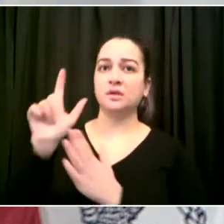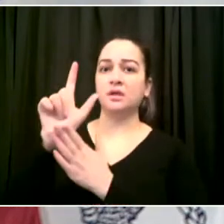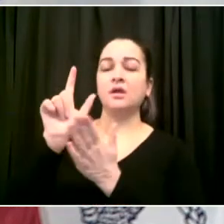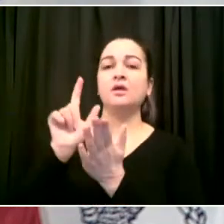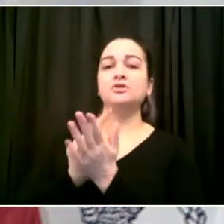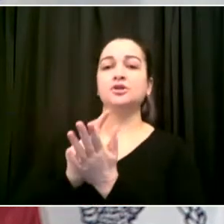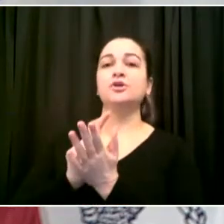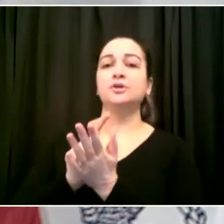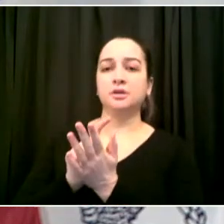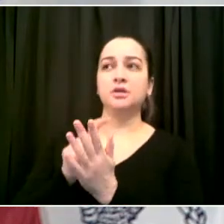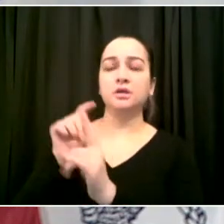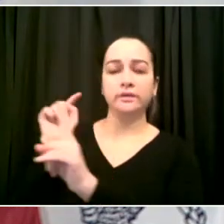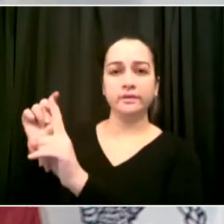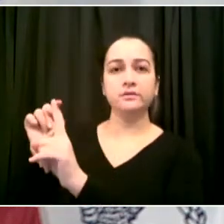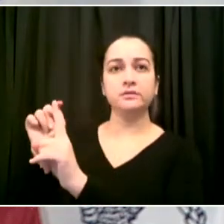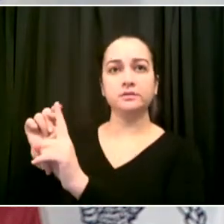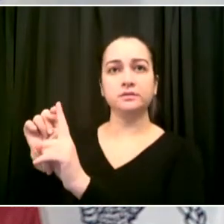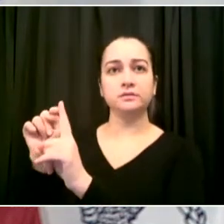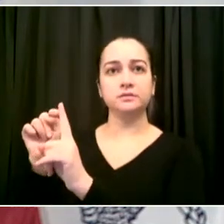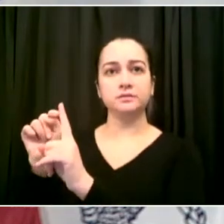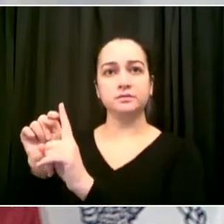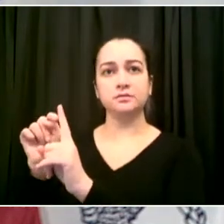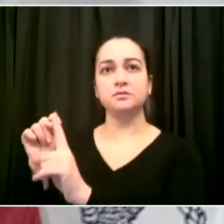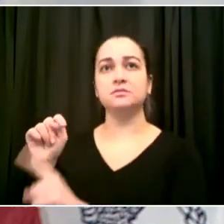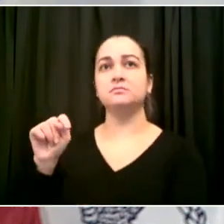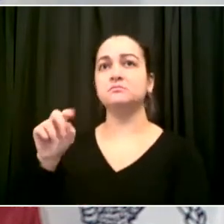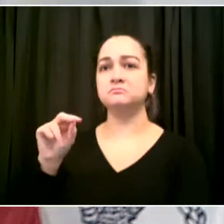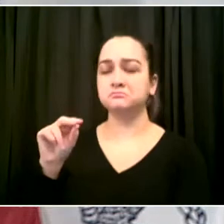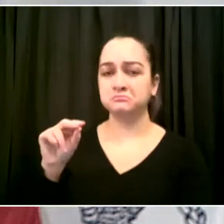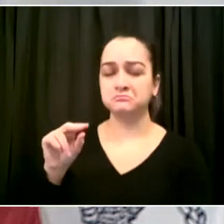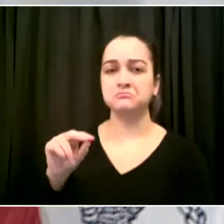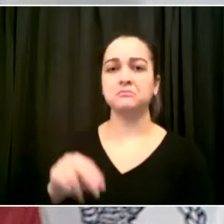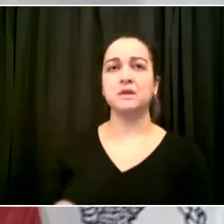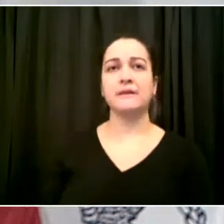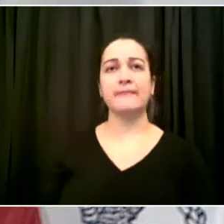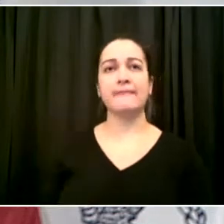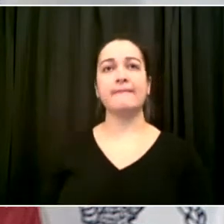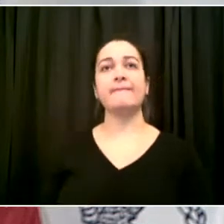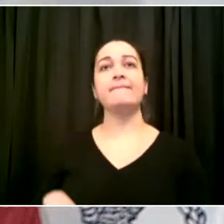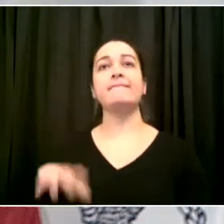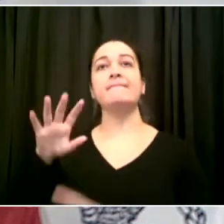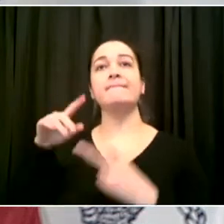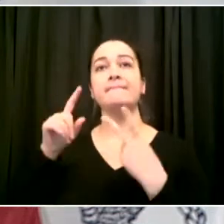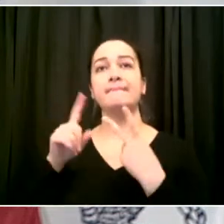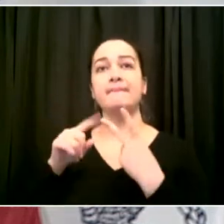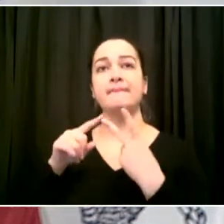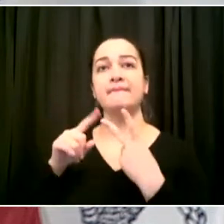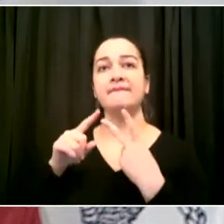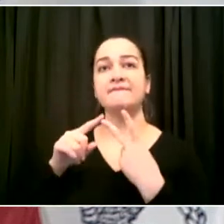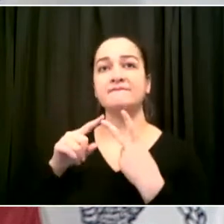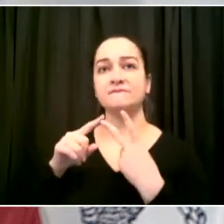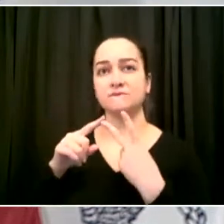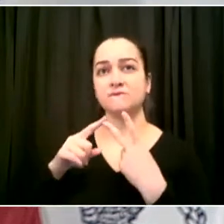ANSWER IS NOW NO. THE ANSWER TO YOUR SECOND QUESTION. WE WE GOARE IIG NTO HAVE A BONUS PRESS CONFERENCE TODAY AT AROUND 12 NOON AND WE